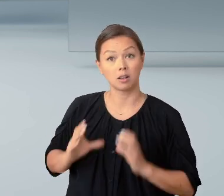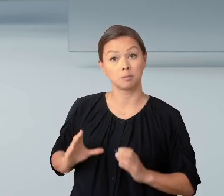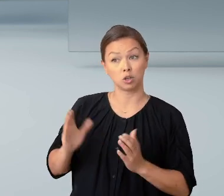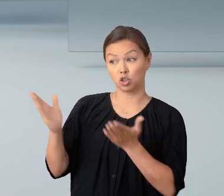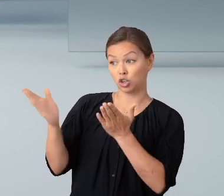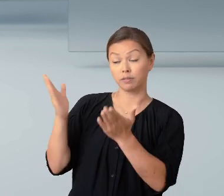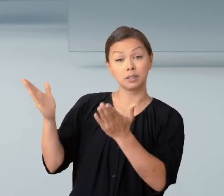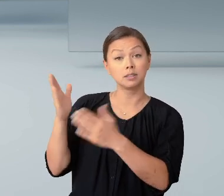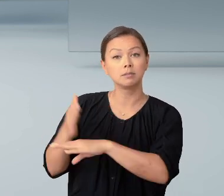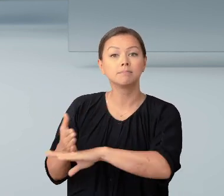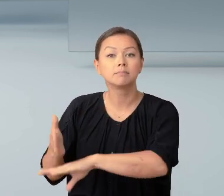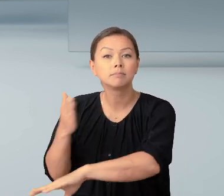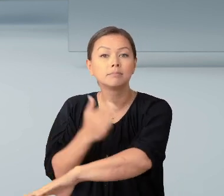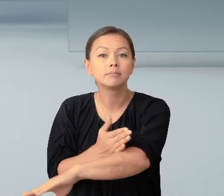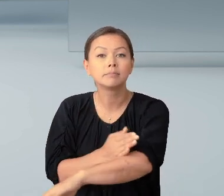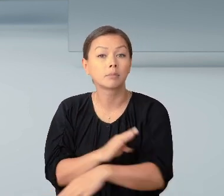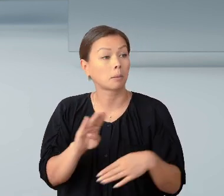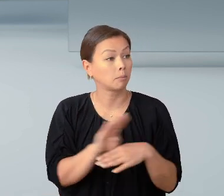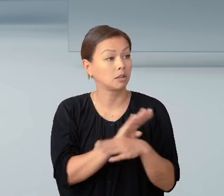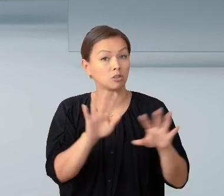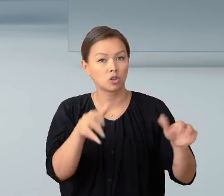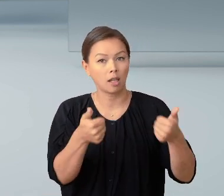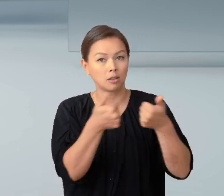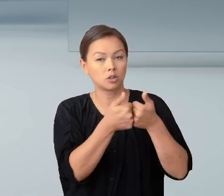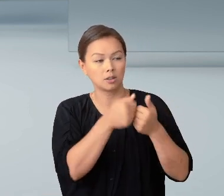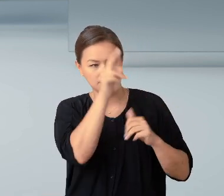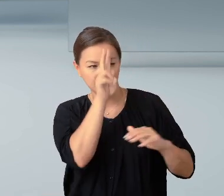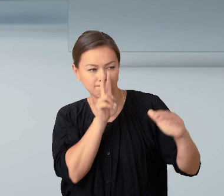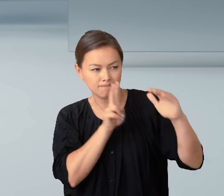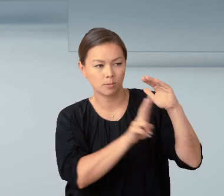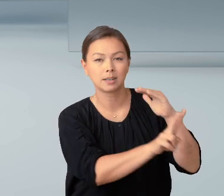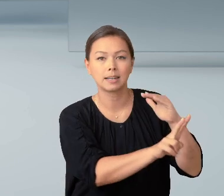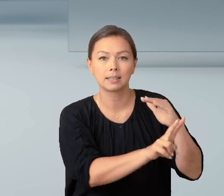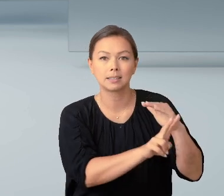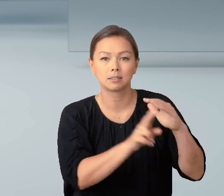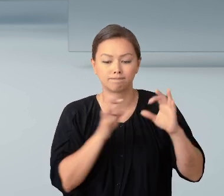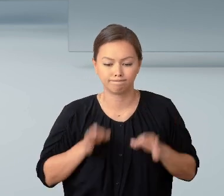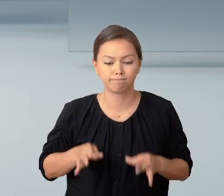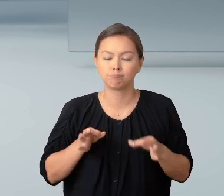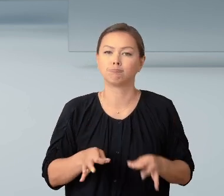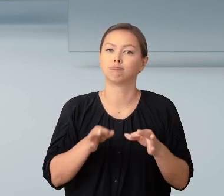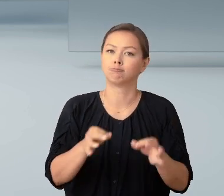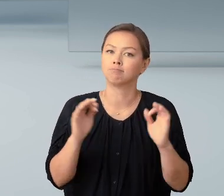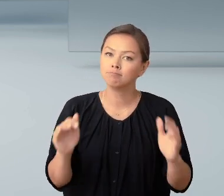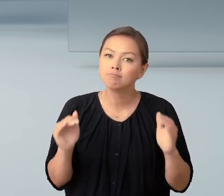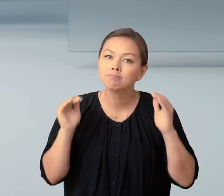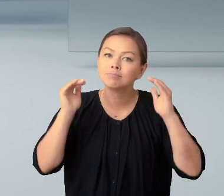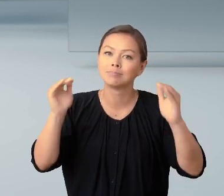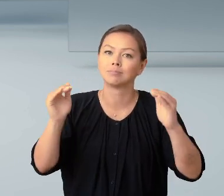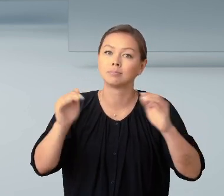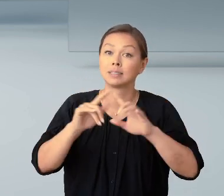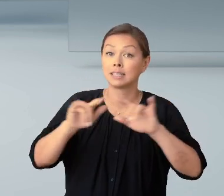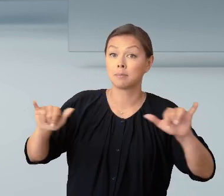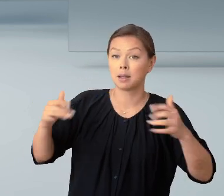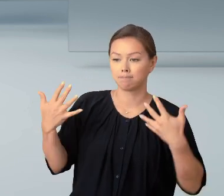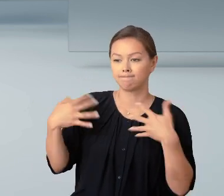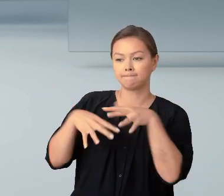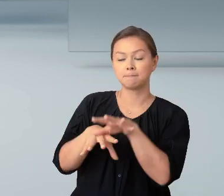business challenges, and enhance decision-making. Moving to Business Central also provides integration with the Power Platform, meaning